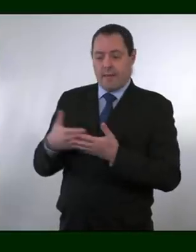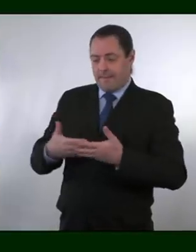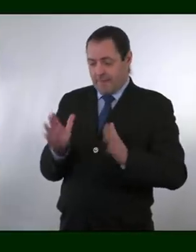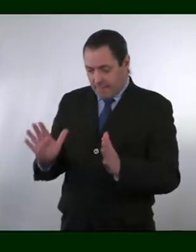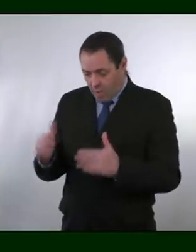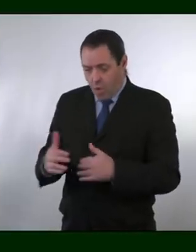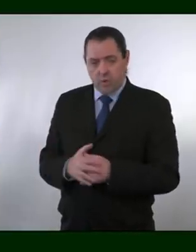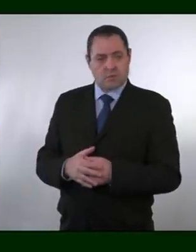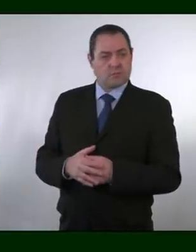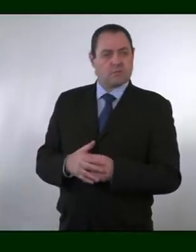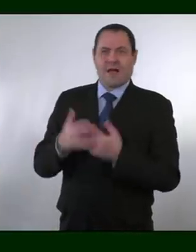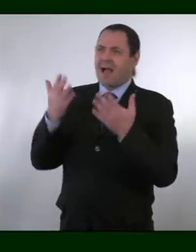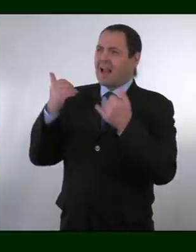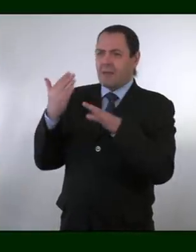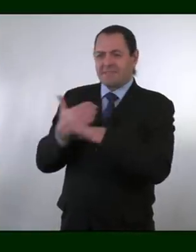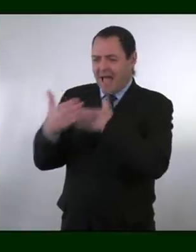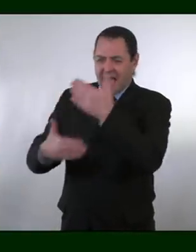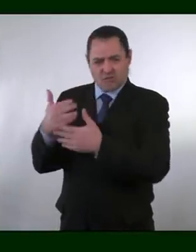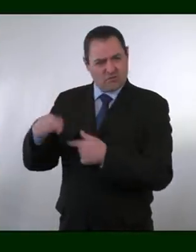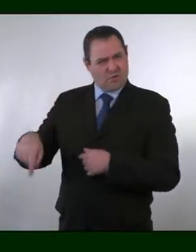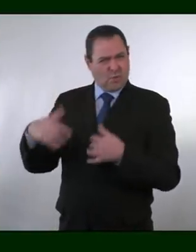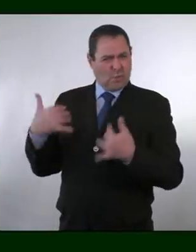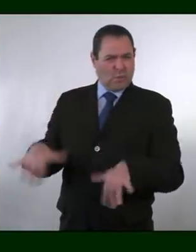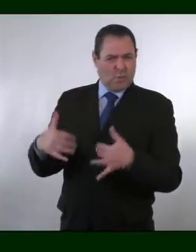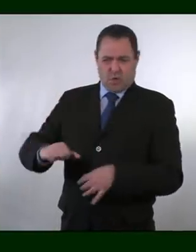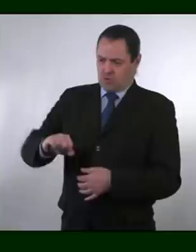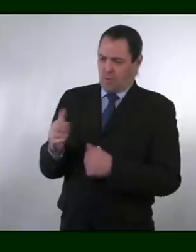climate action, all of which make Scotland a fairer and more equal place in which to live.